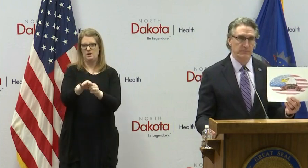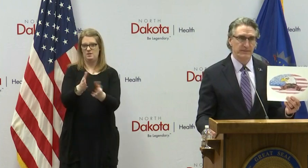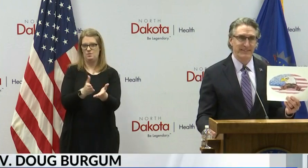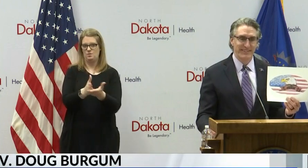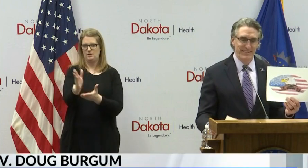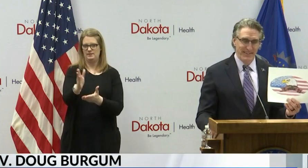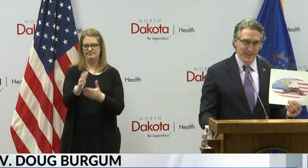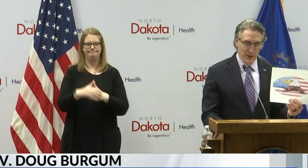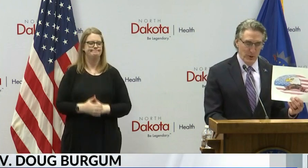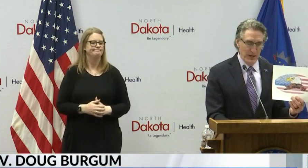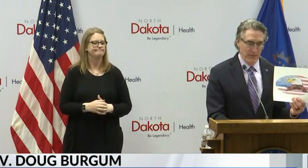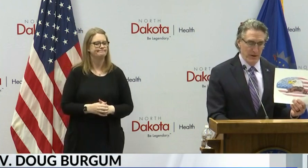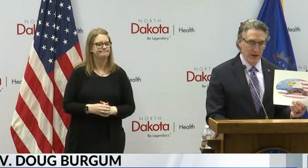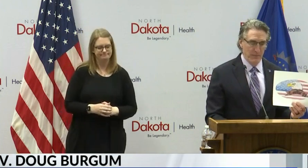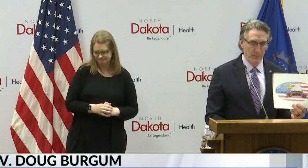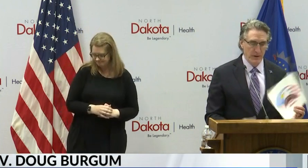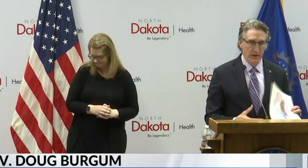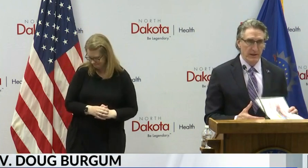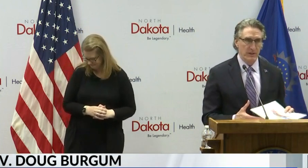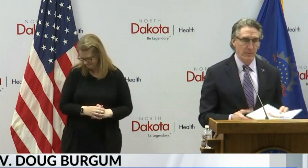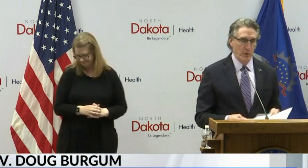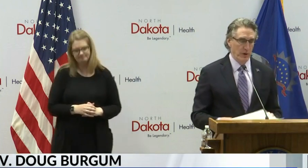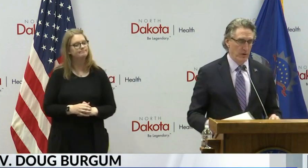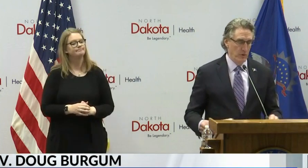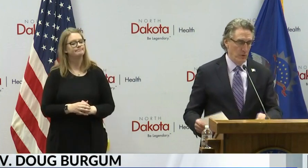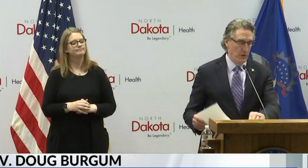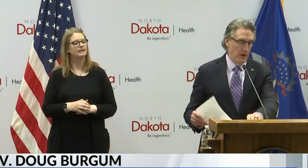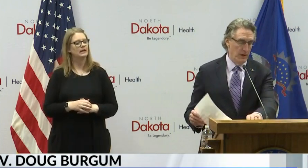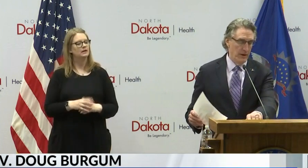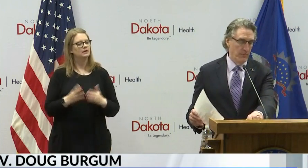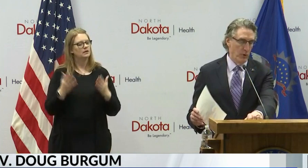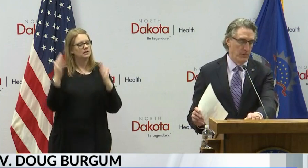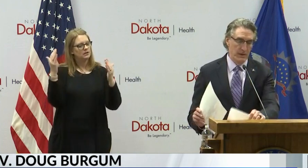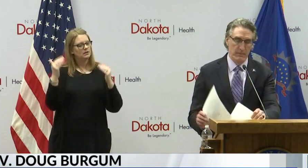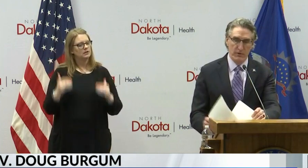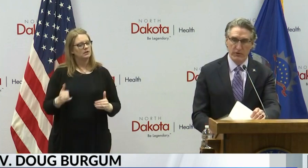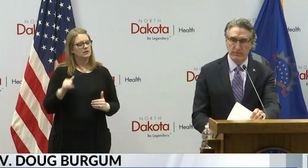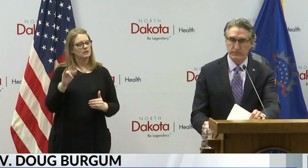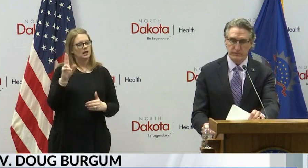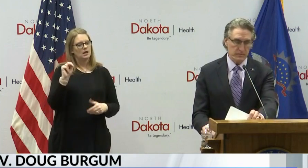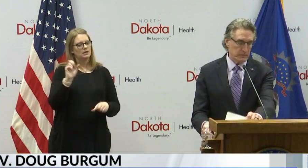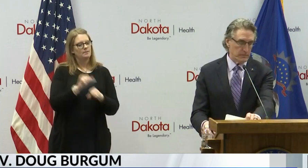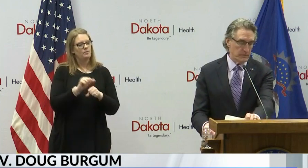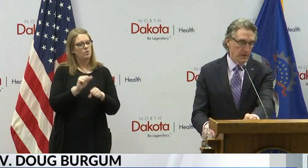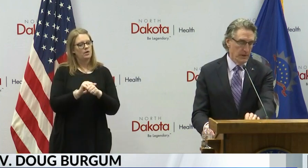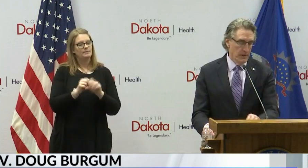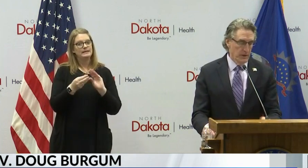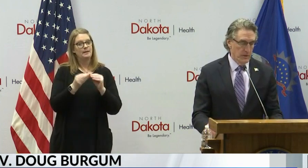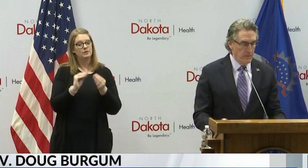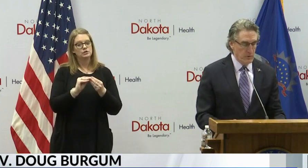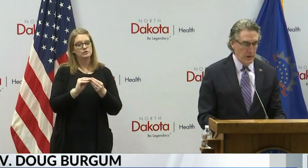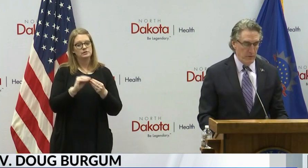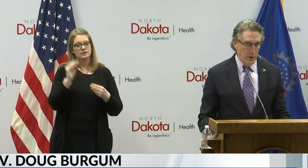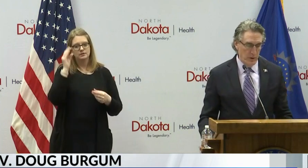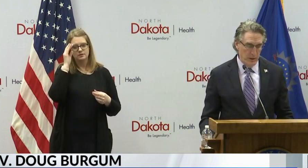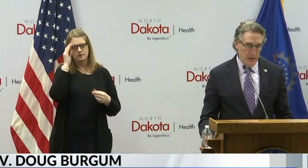DESIGNS, WE APPRECIATE THAT, WE APPRECIATE YOU AND THE PRIEST REALLY APPRECIATE THE GREAT ACT OF VOTING.